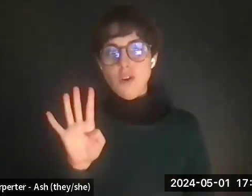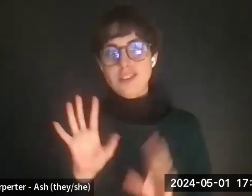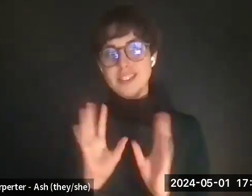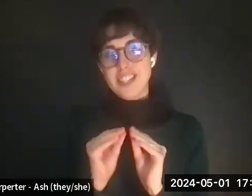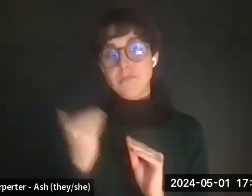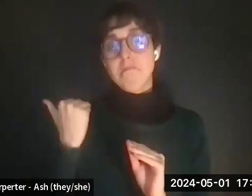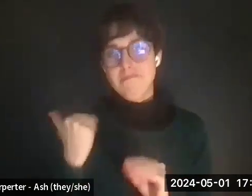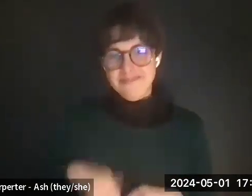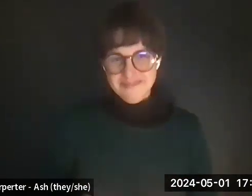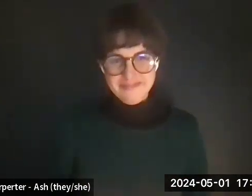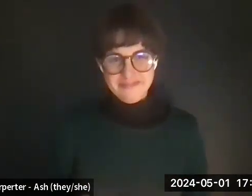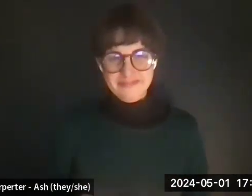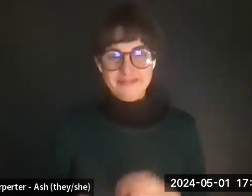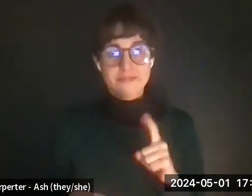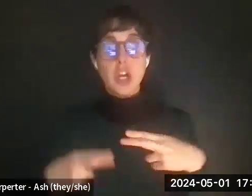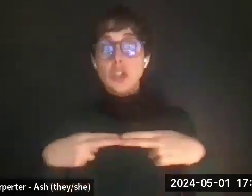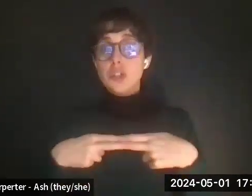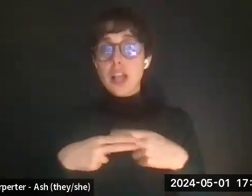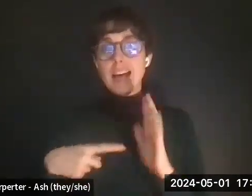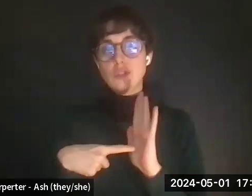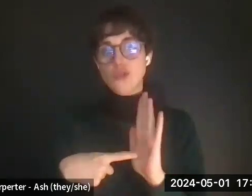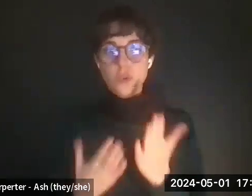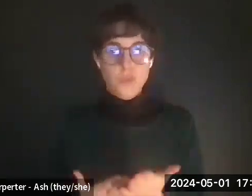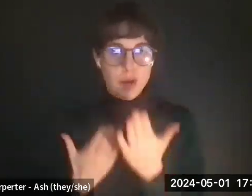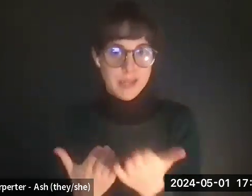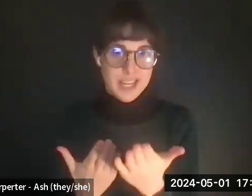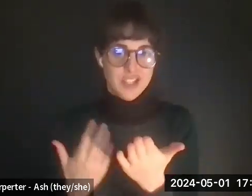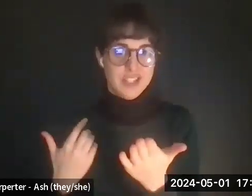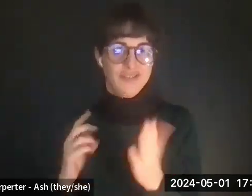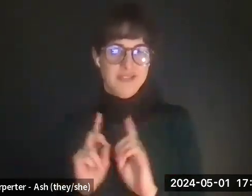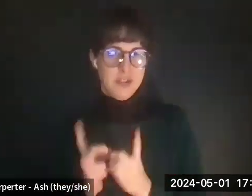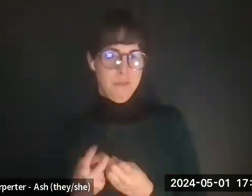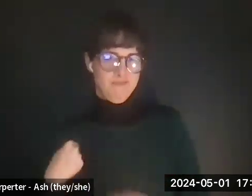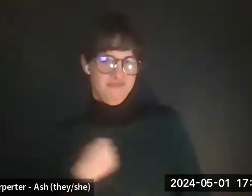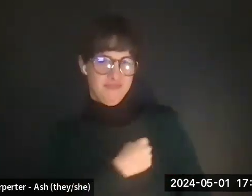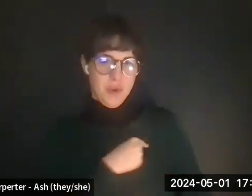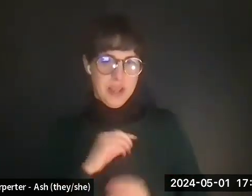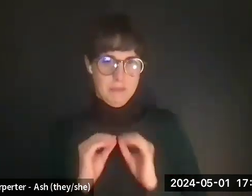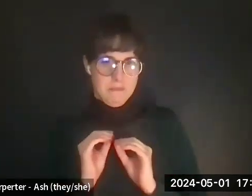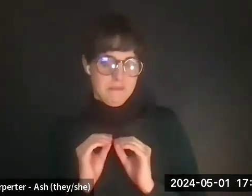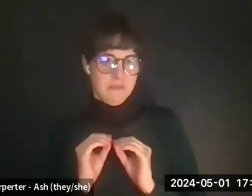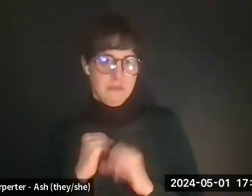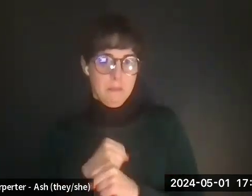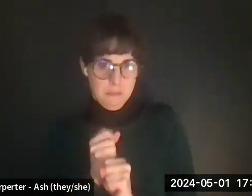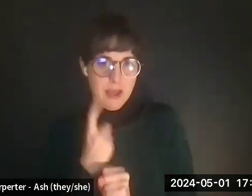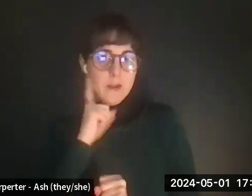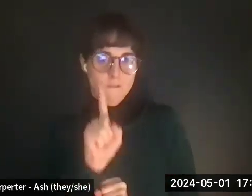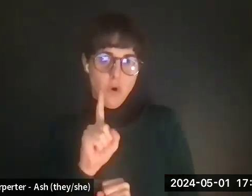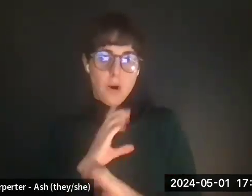The slide shows the recommendations the department made for statute changes to reduce barriers. All of these recommendations were adopted as part